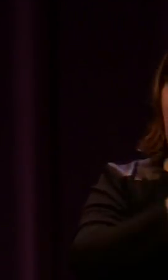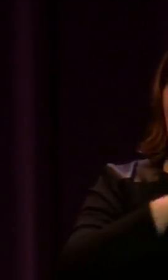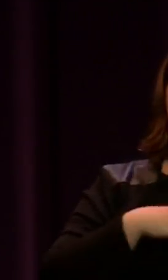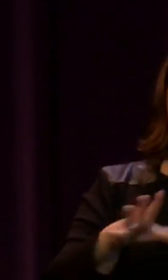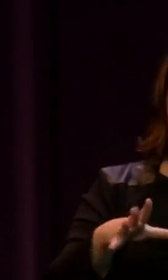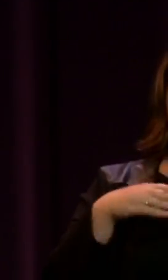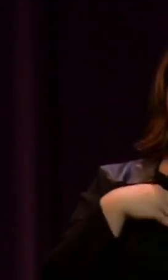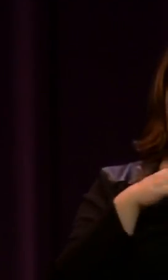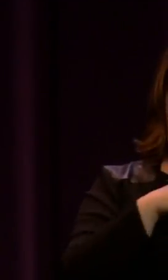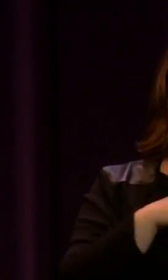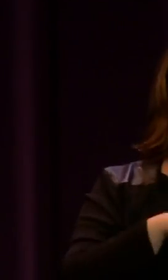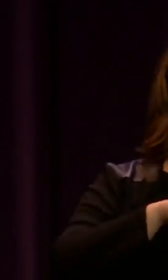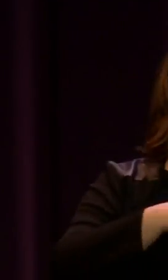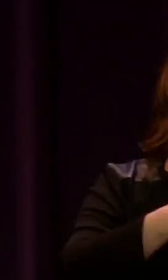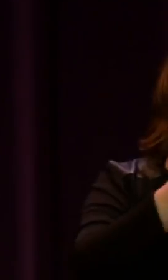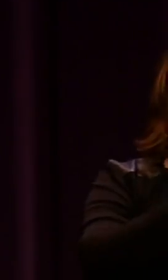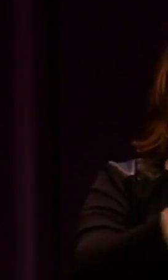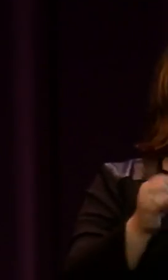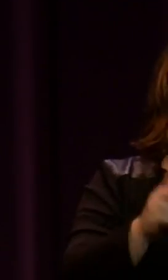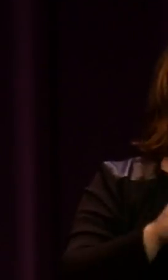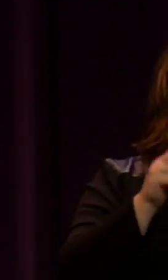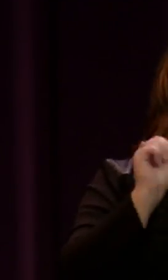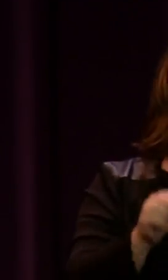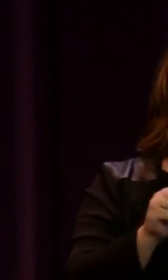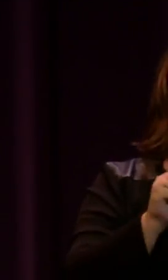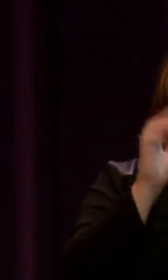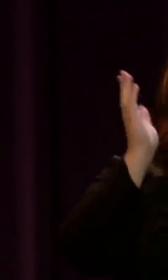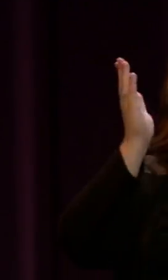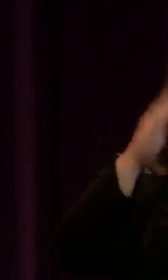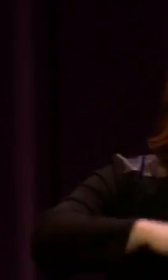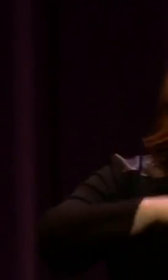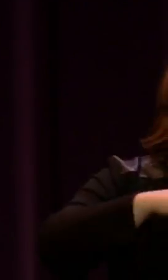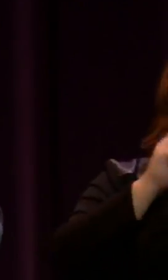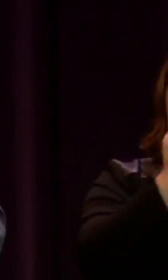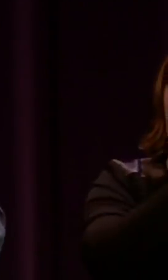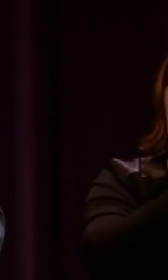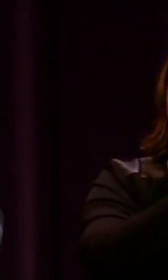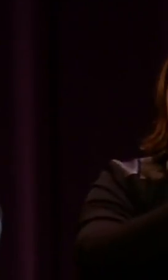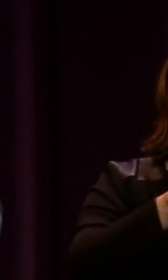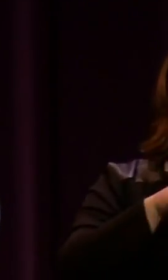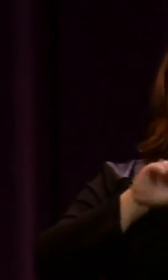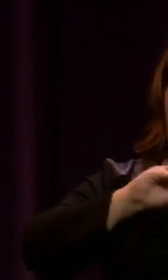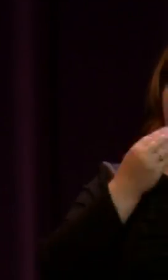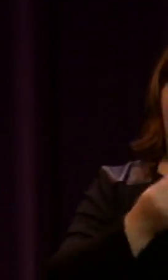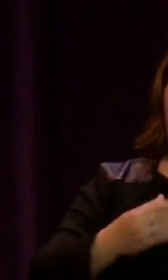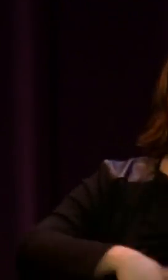THREE MINUTES TO TESTIFY AND ORGANIZATIONS WILL HAVE FIVE MINUTES.